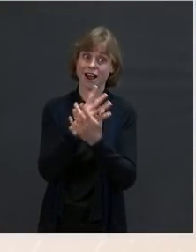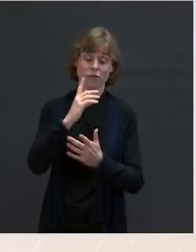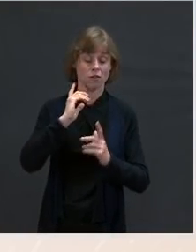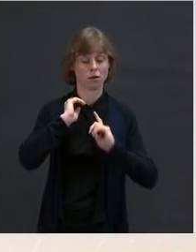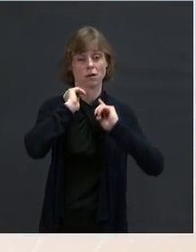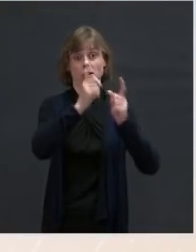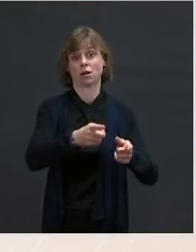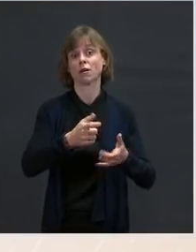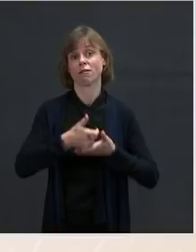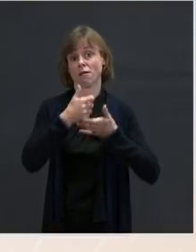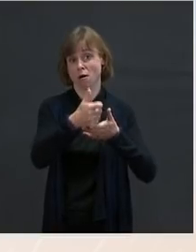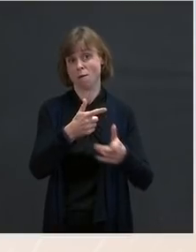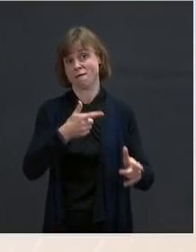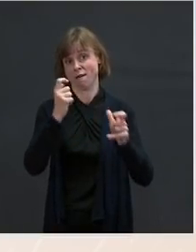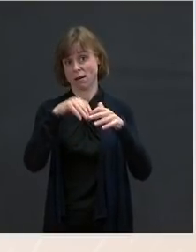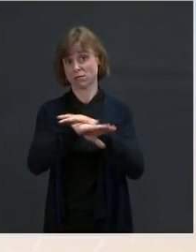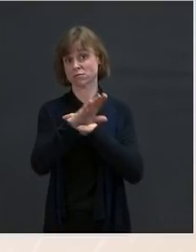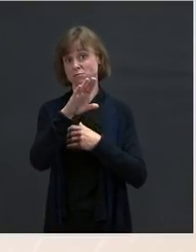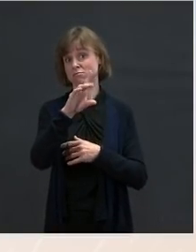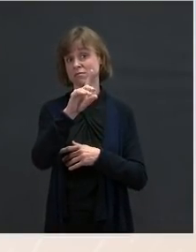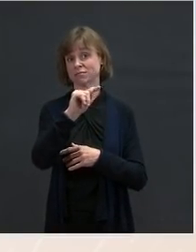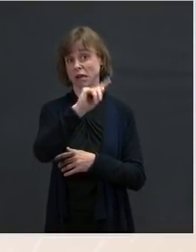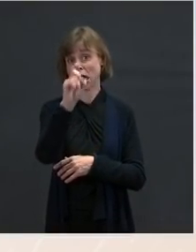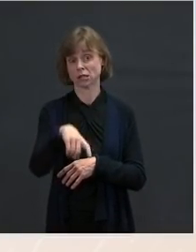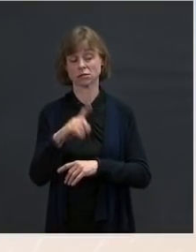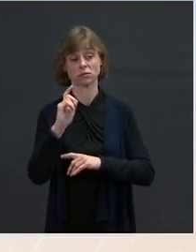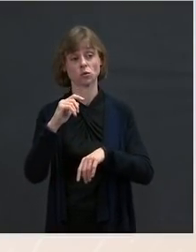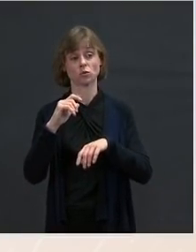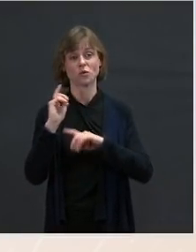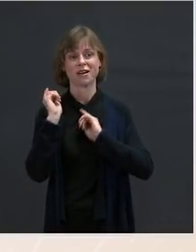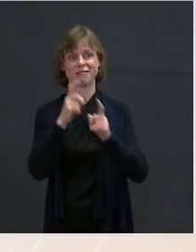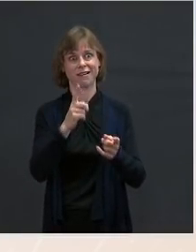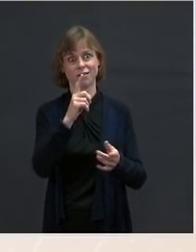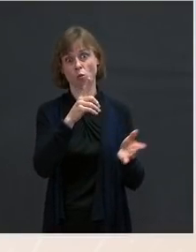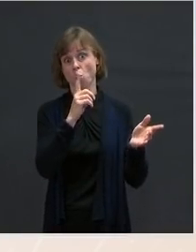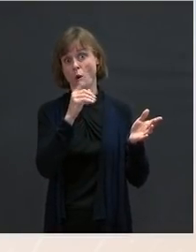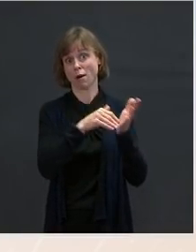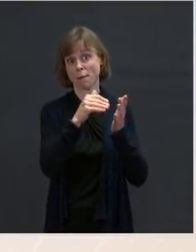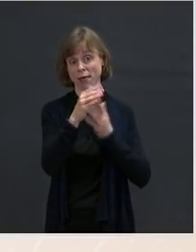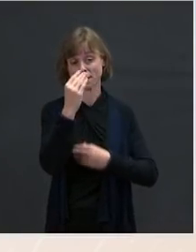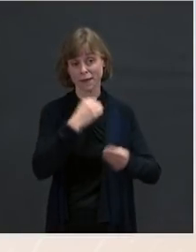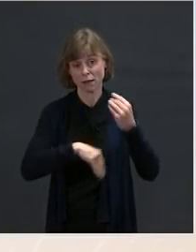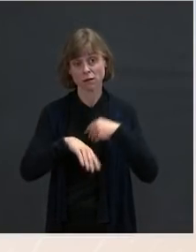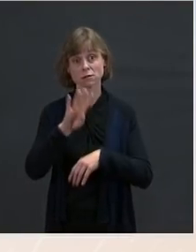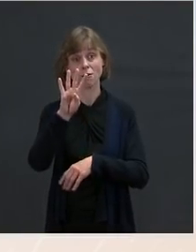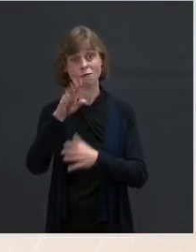So far, more than 1 million meals have been shipped to Texas; more than 4 million liters of water have been shipped to Texas.